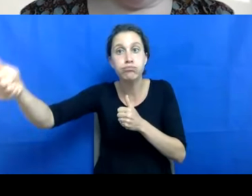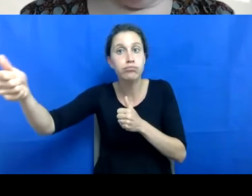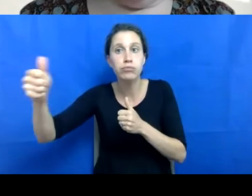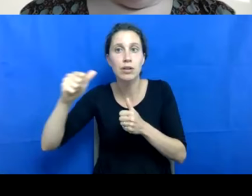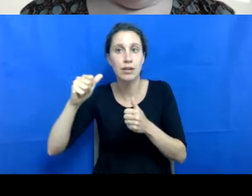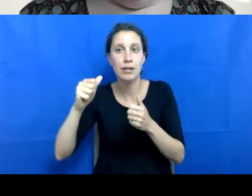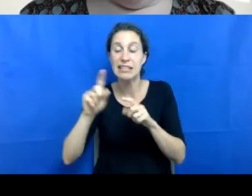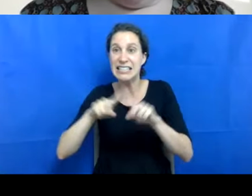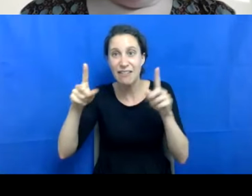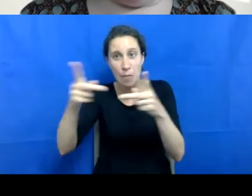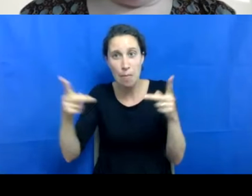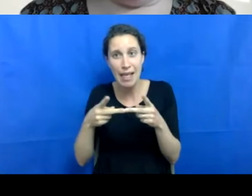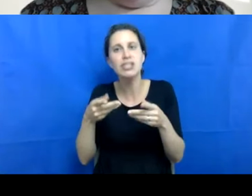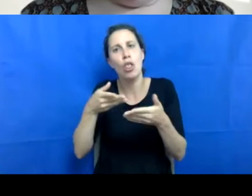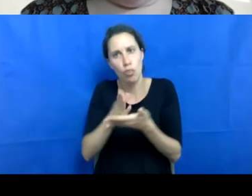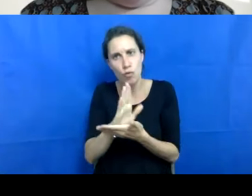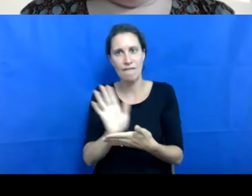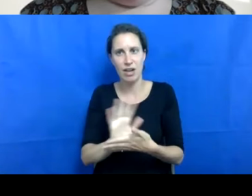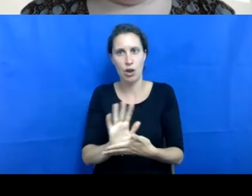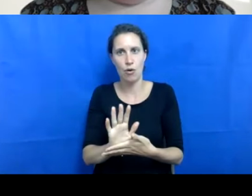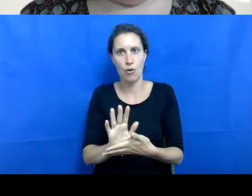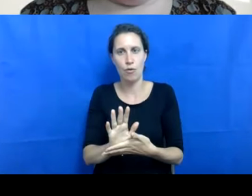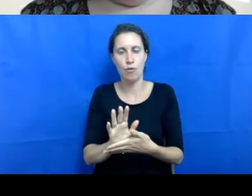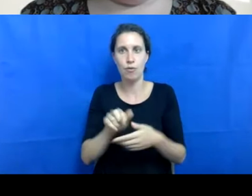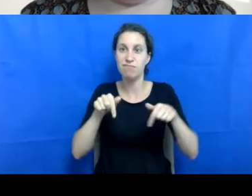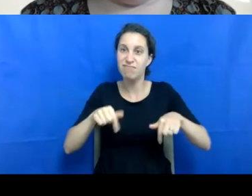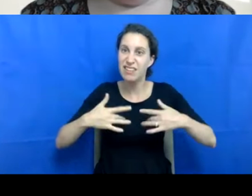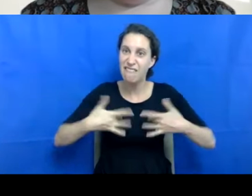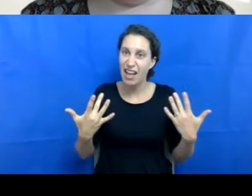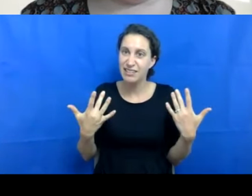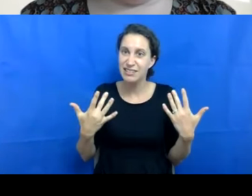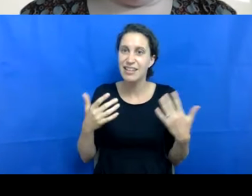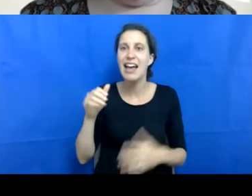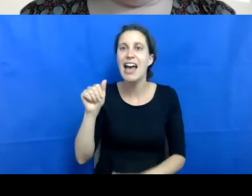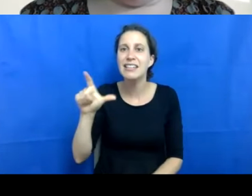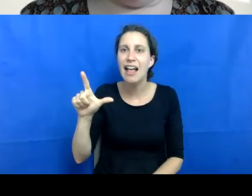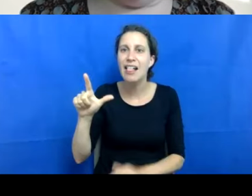For our events, the ASL interpreter will always be spotlighted.